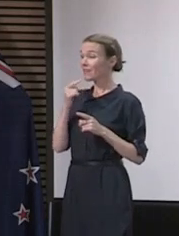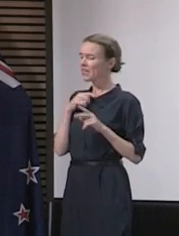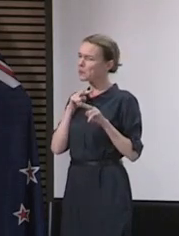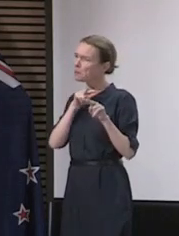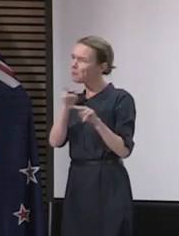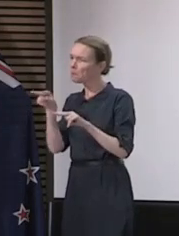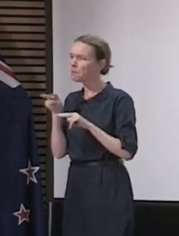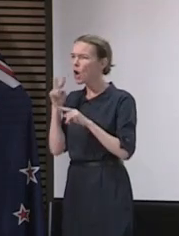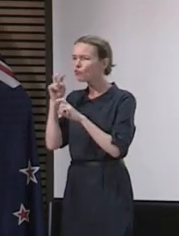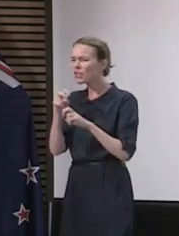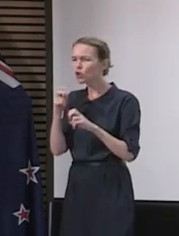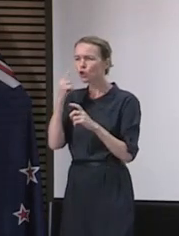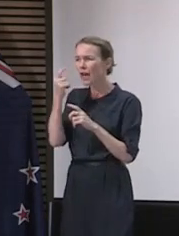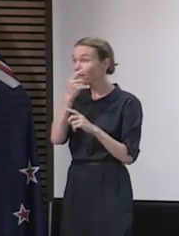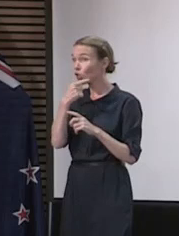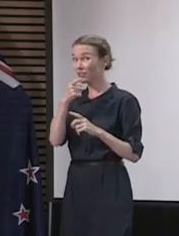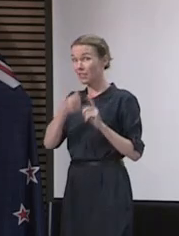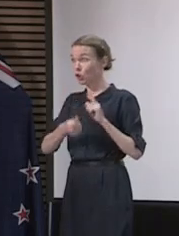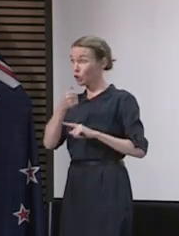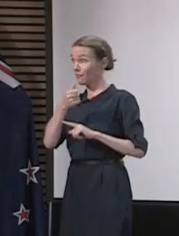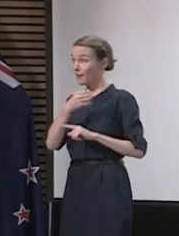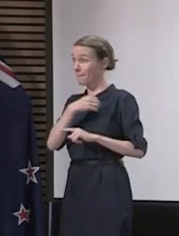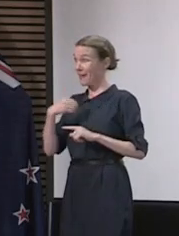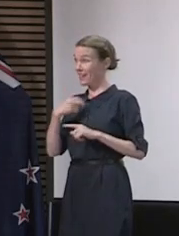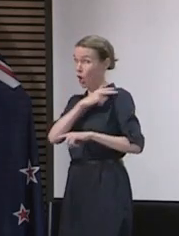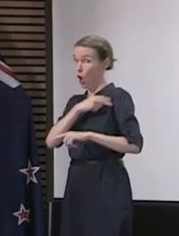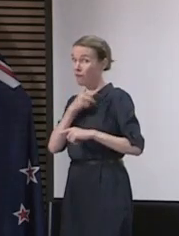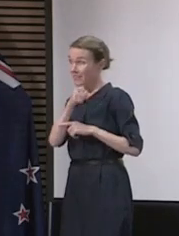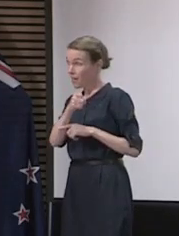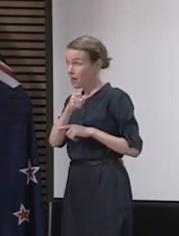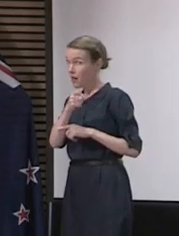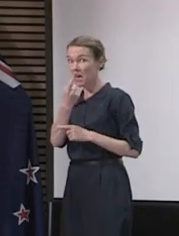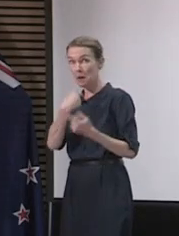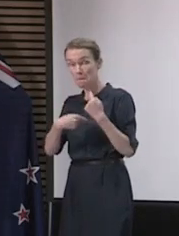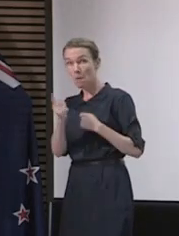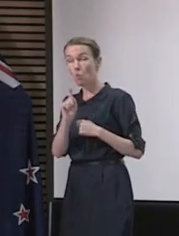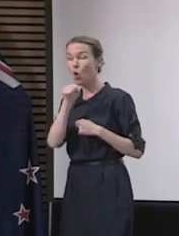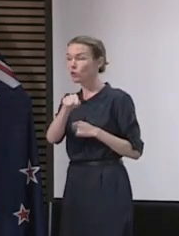us, they are carefully watching the evidence and as